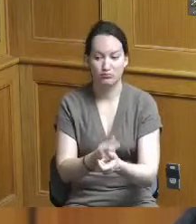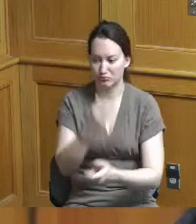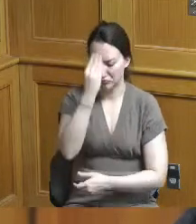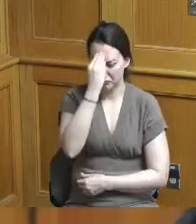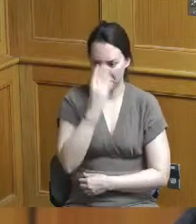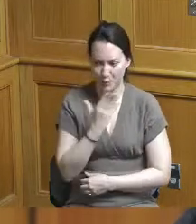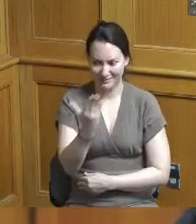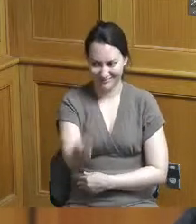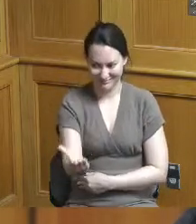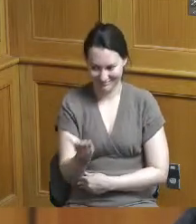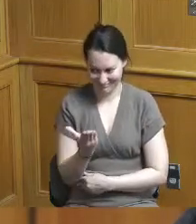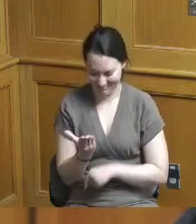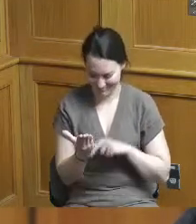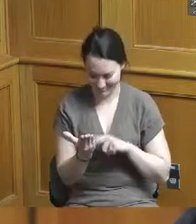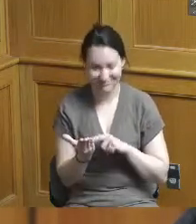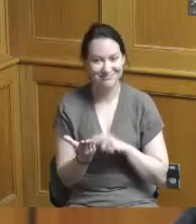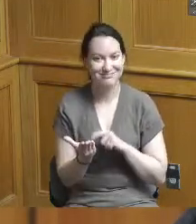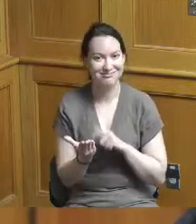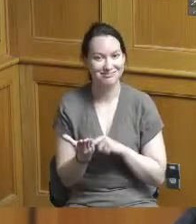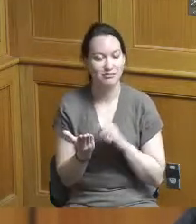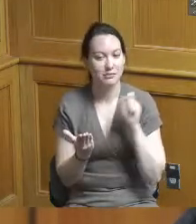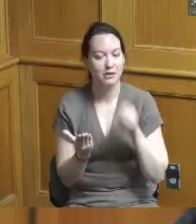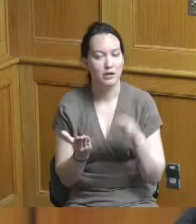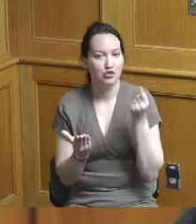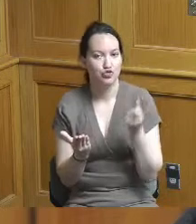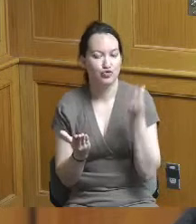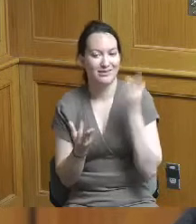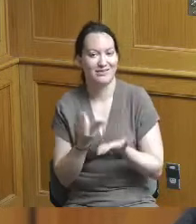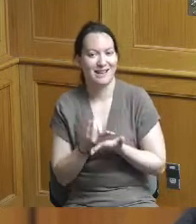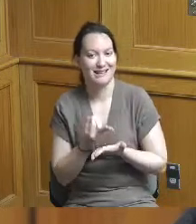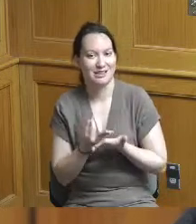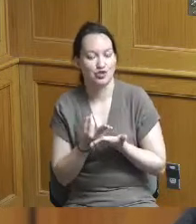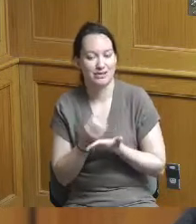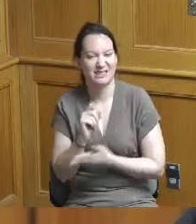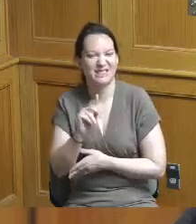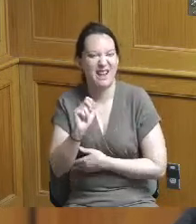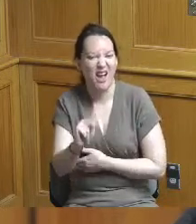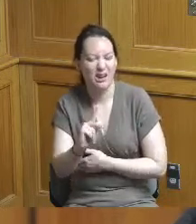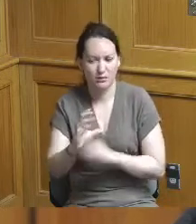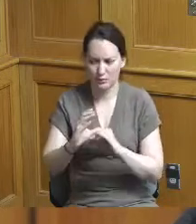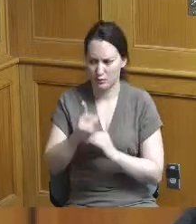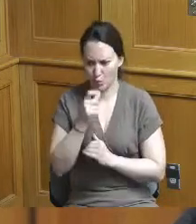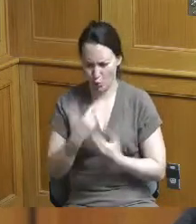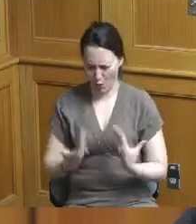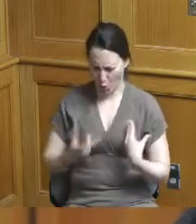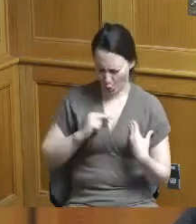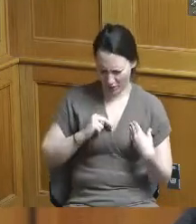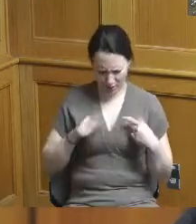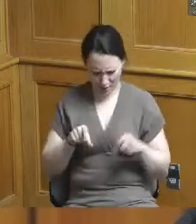us and be able to understand the financial stack and who owns what before we walk into that meeting